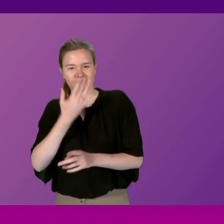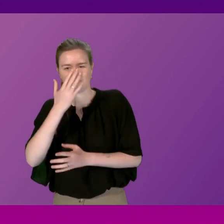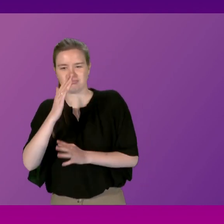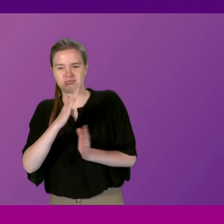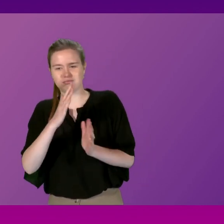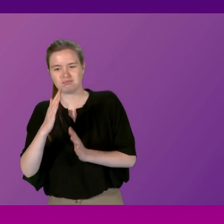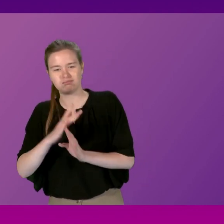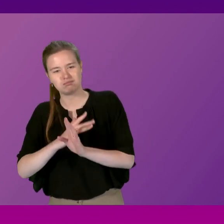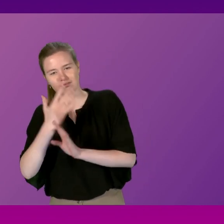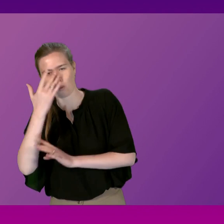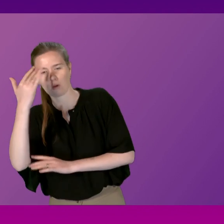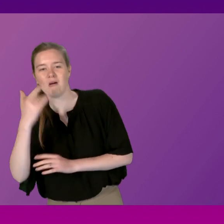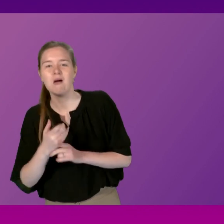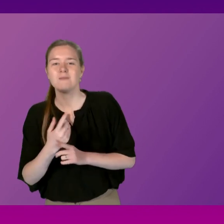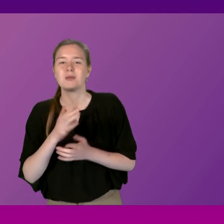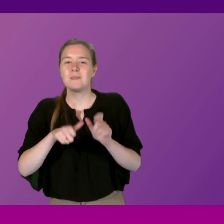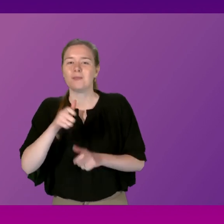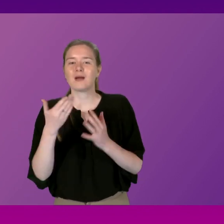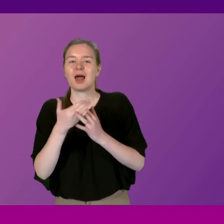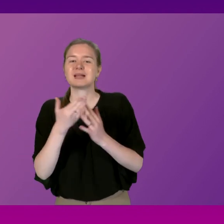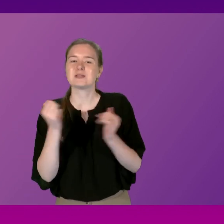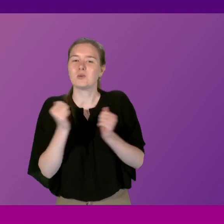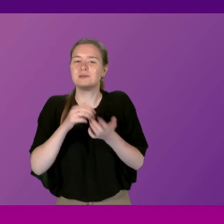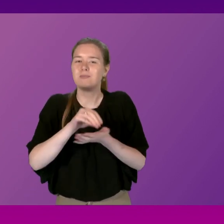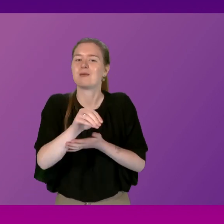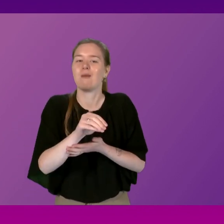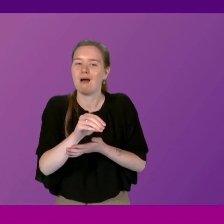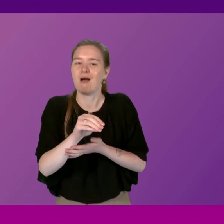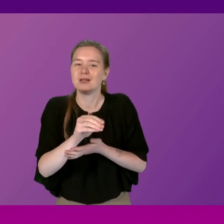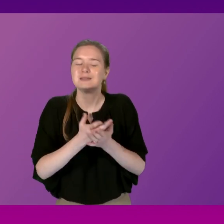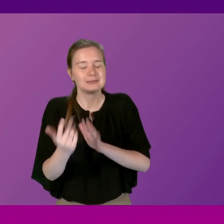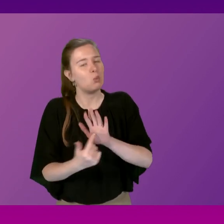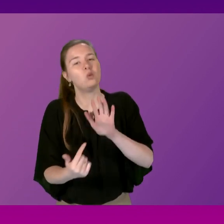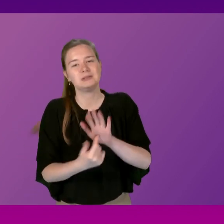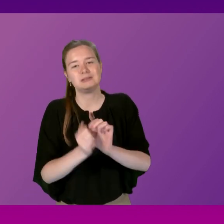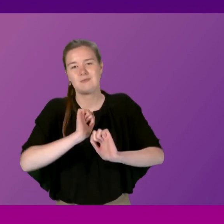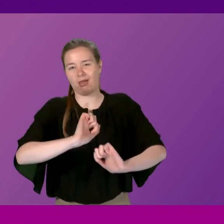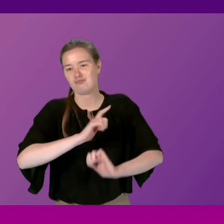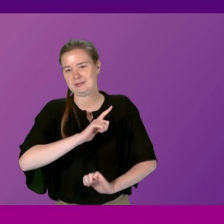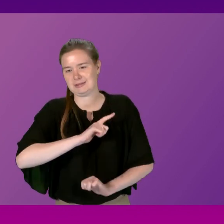Disabled people can access our winter heating payment, and the fuel insecurity fund is so important for that reason.